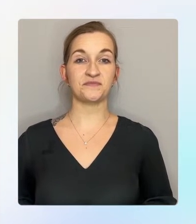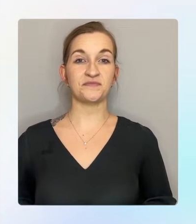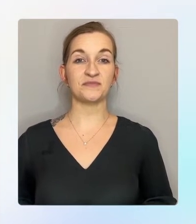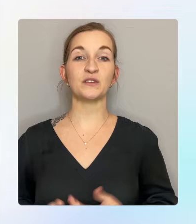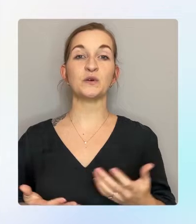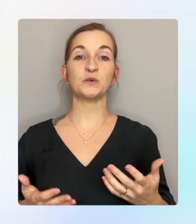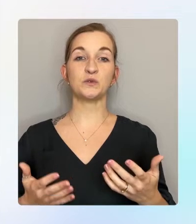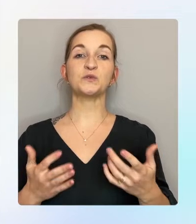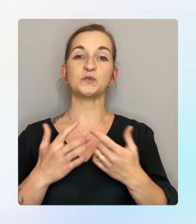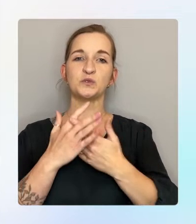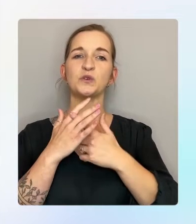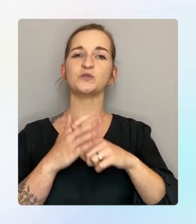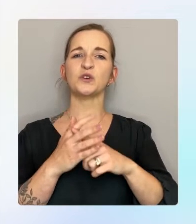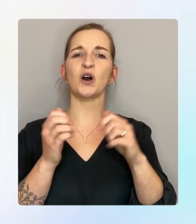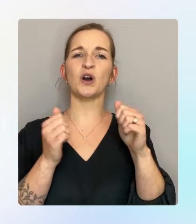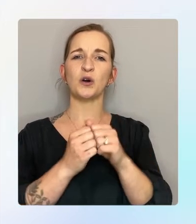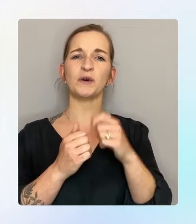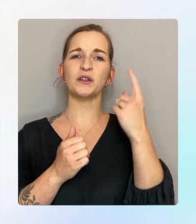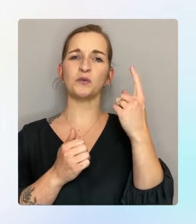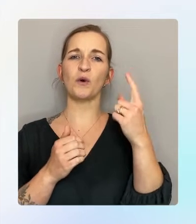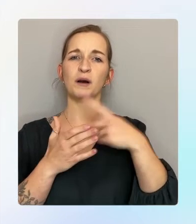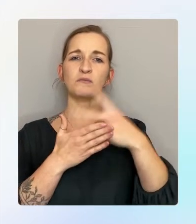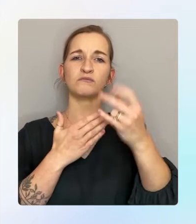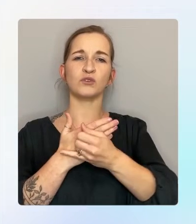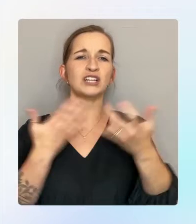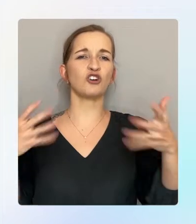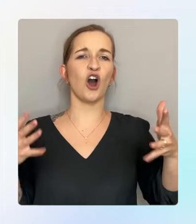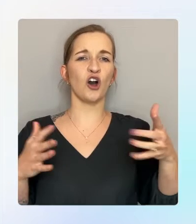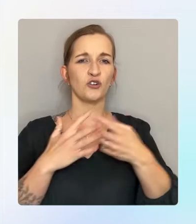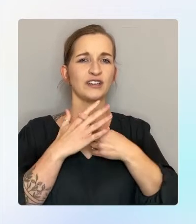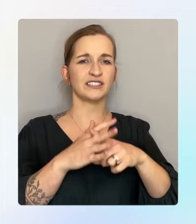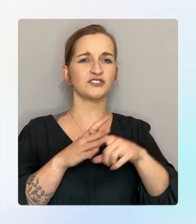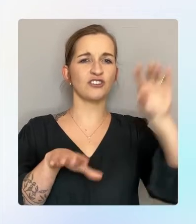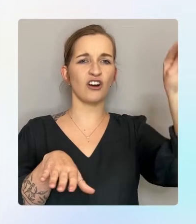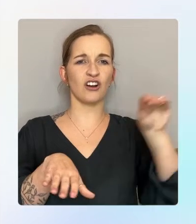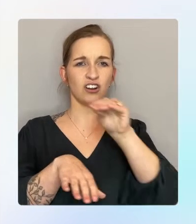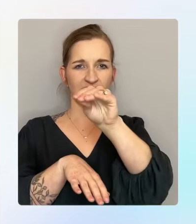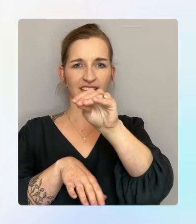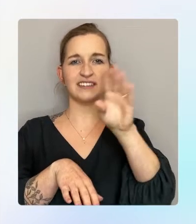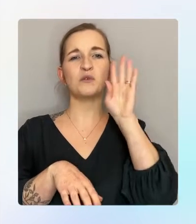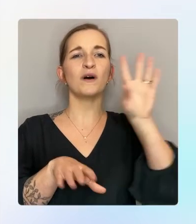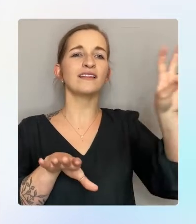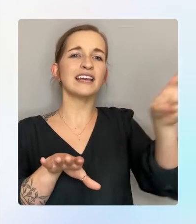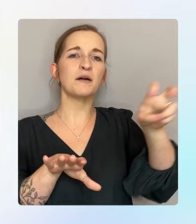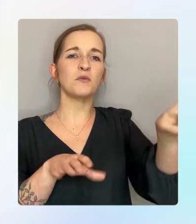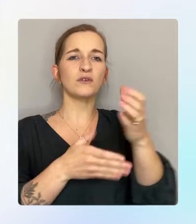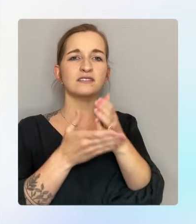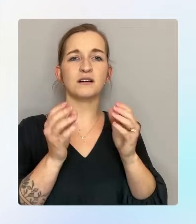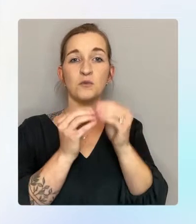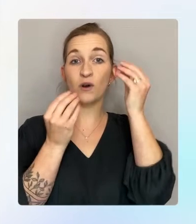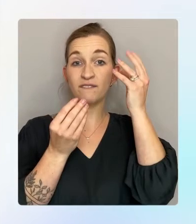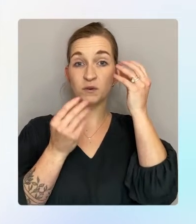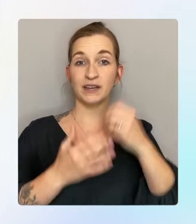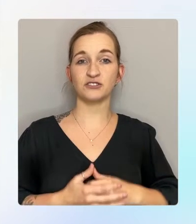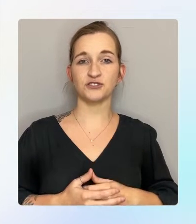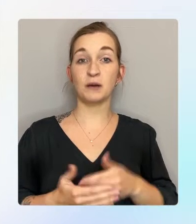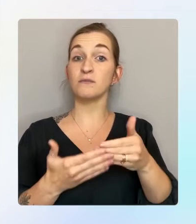We'll start from a half-baked project containing some pre-imported 3D objects, materials, and the explosion animation. Before we start working on it,